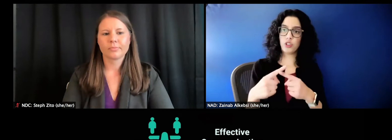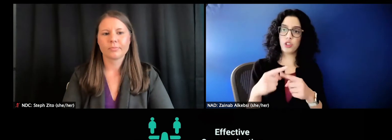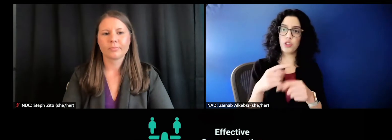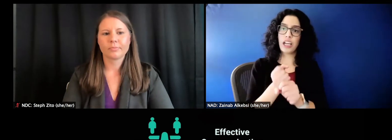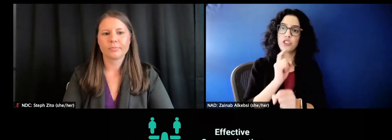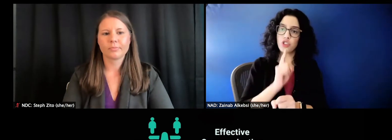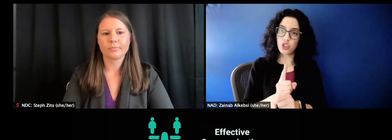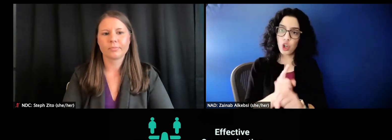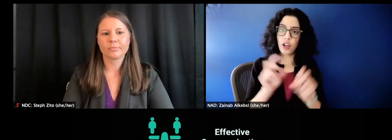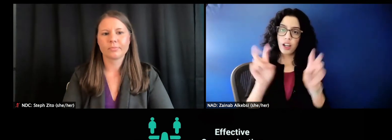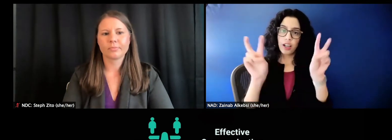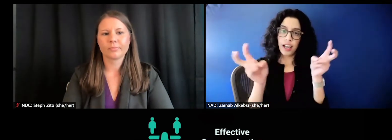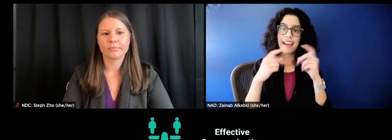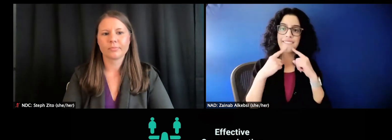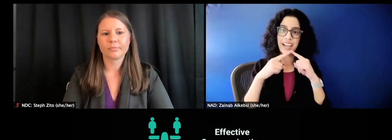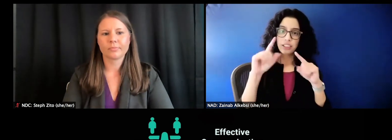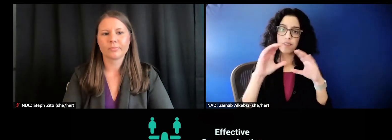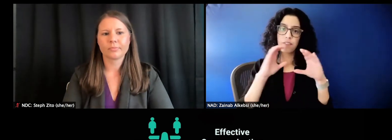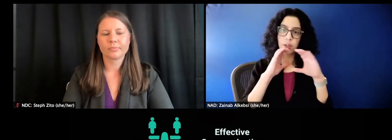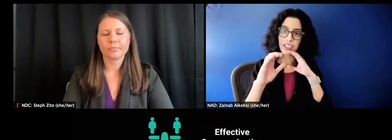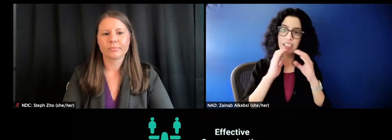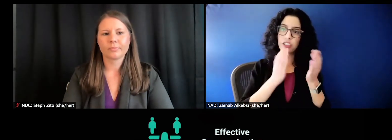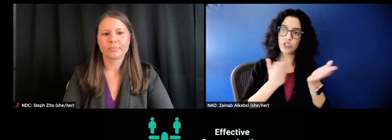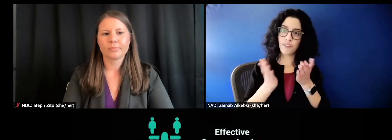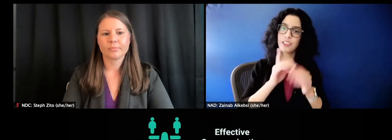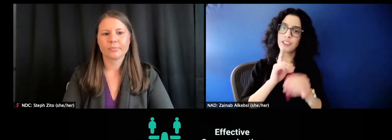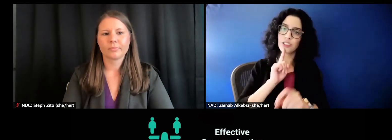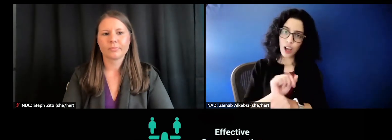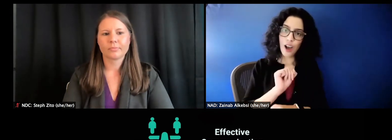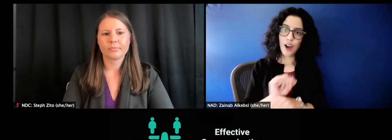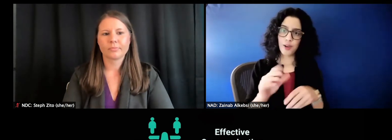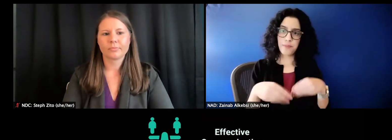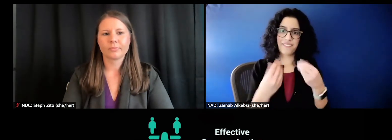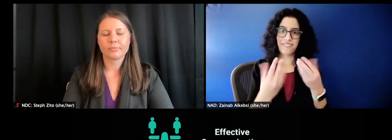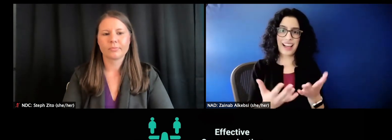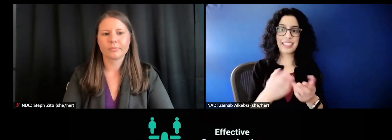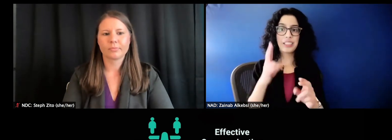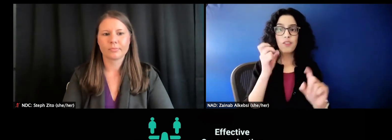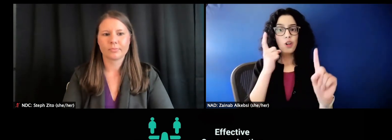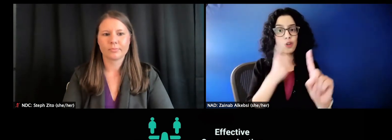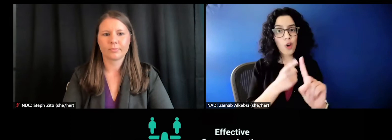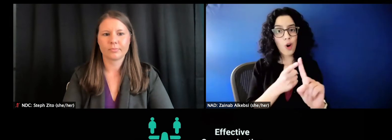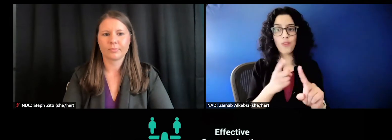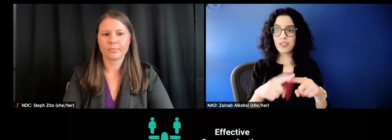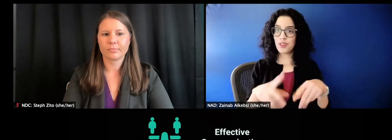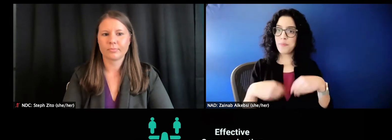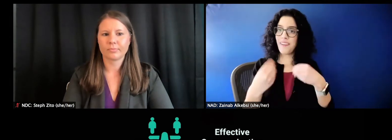are legally responsible to ensure effective communication services are provided, the goal is